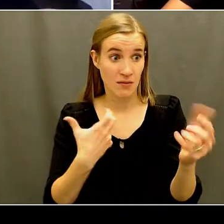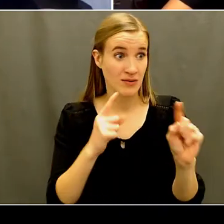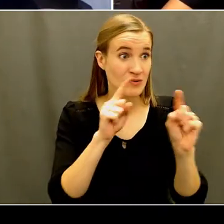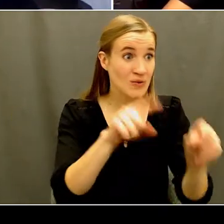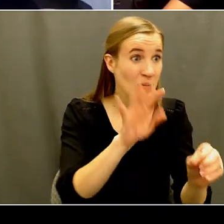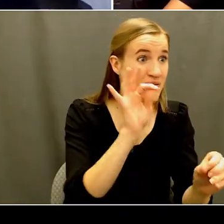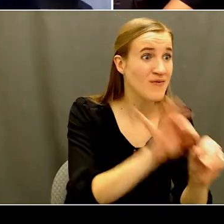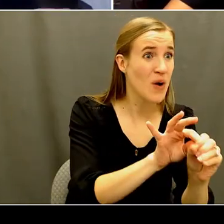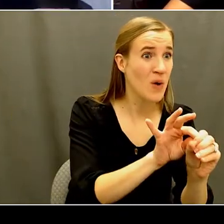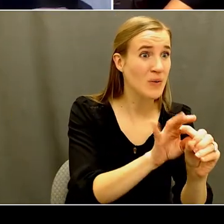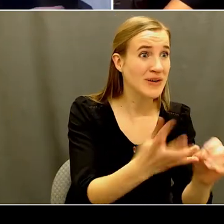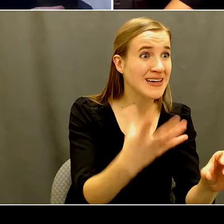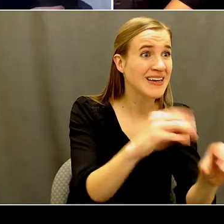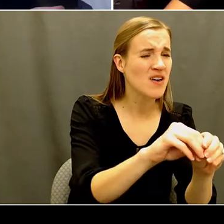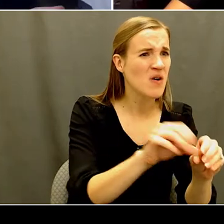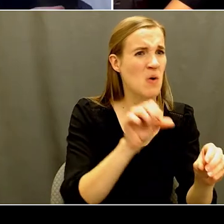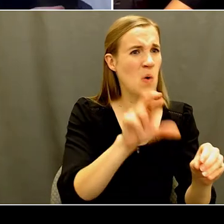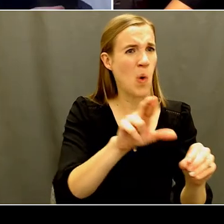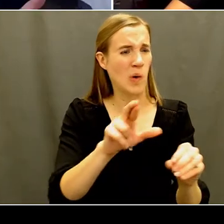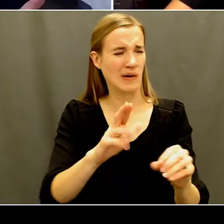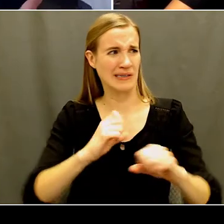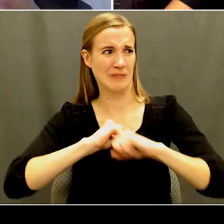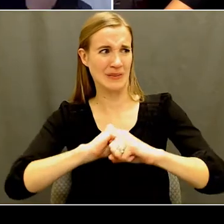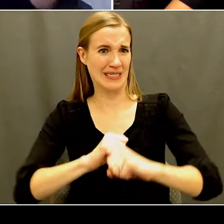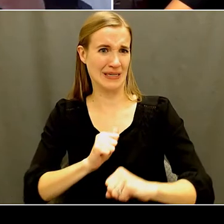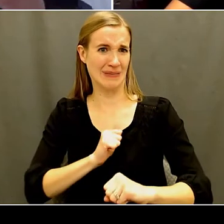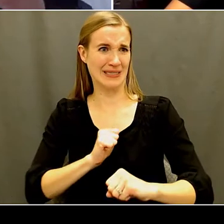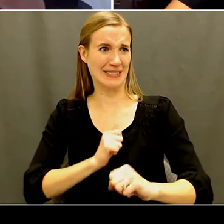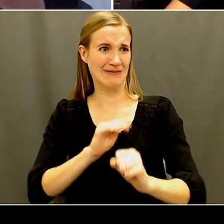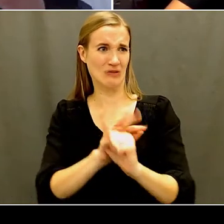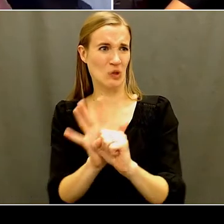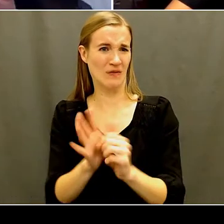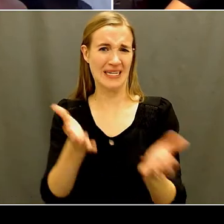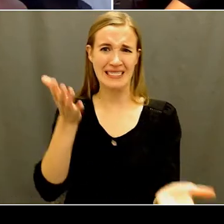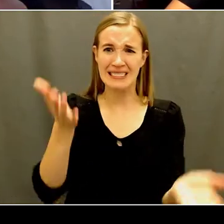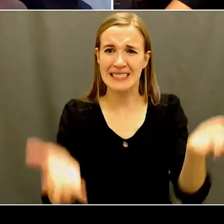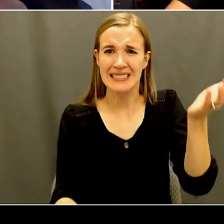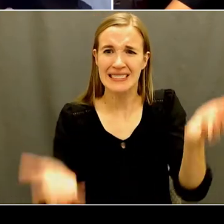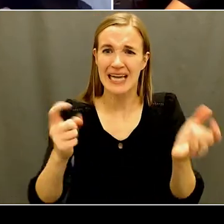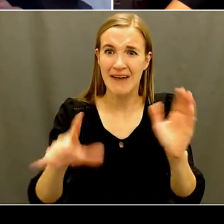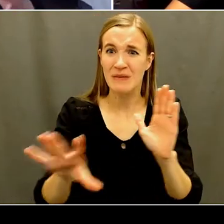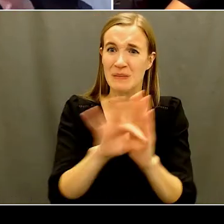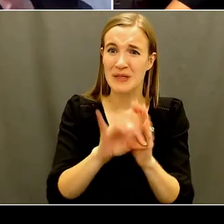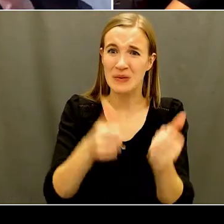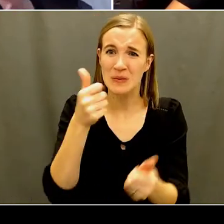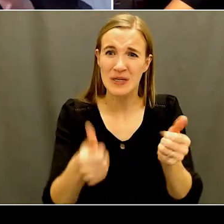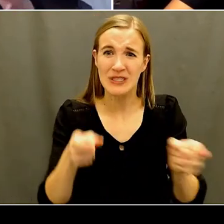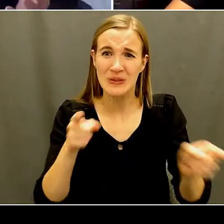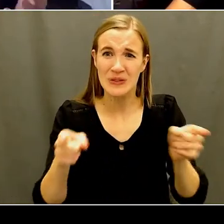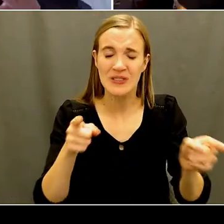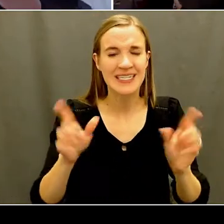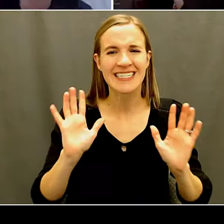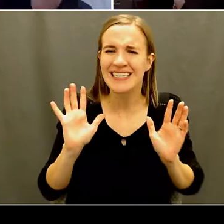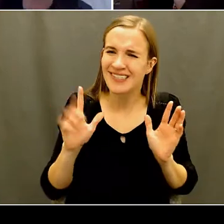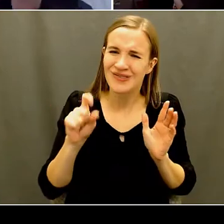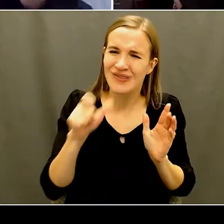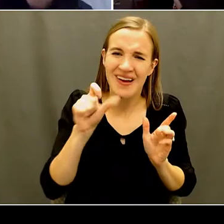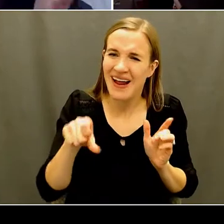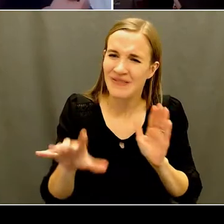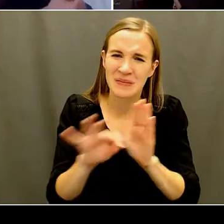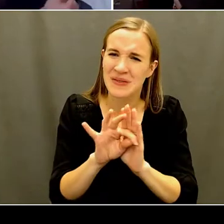solutions to voting during Coronavirus is vote by mail. Right now, in every